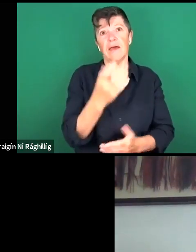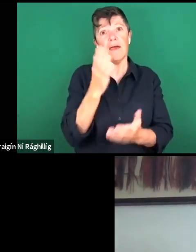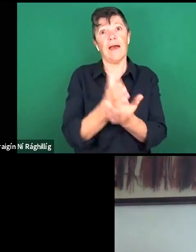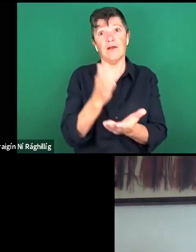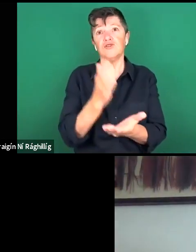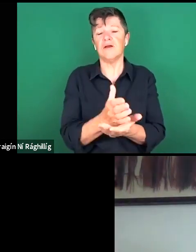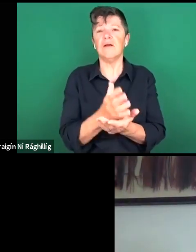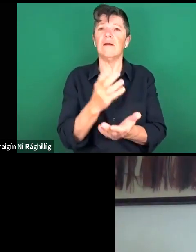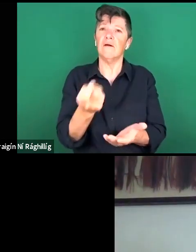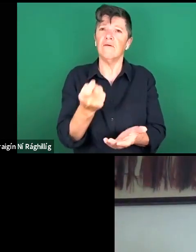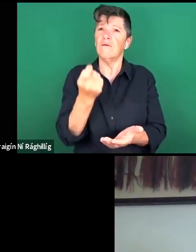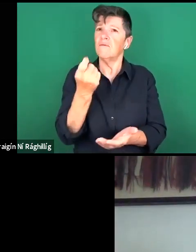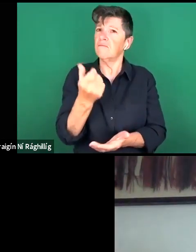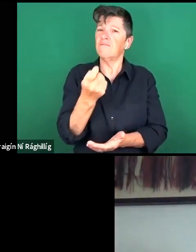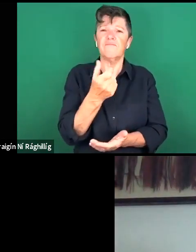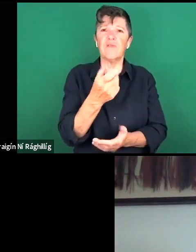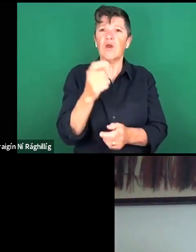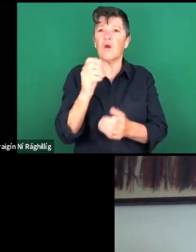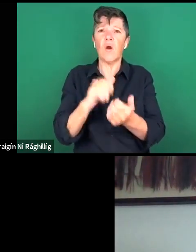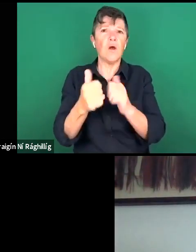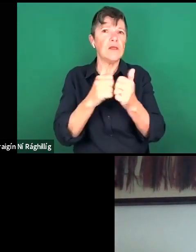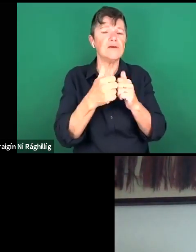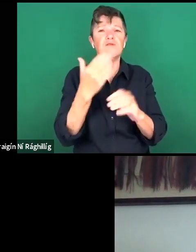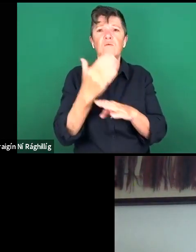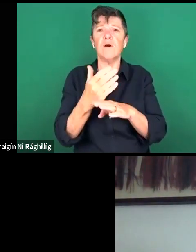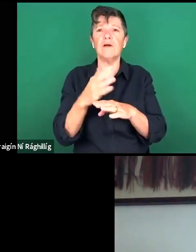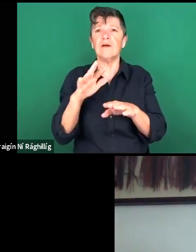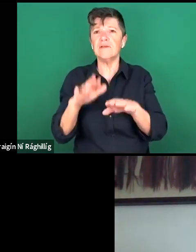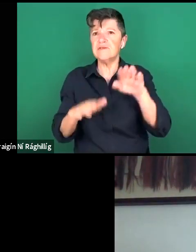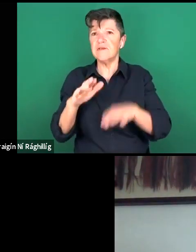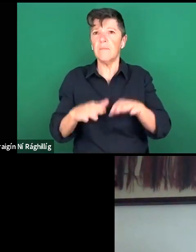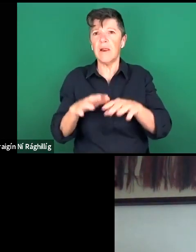knowledges from practitioners and movement